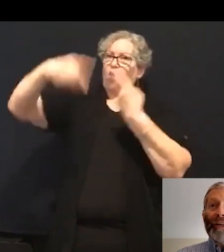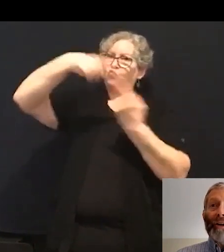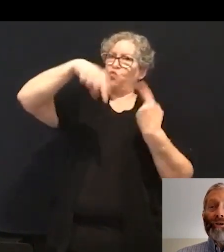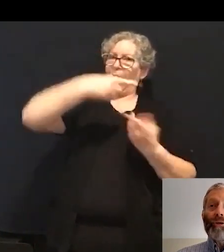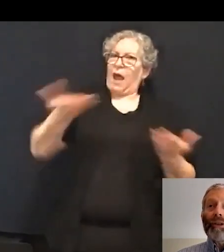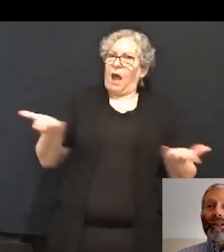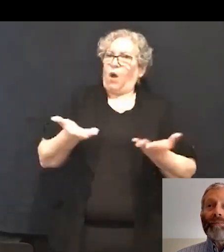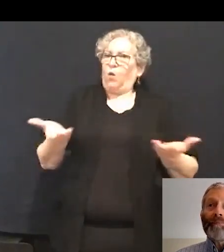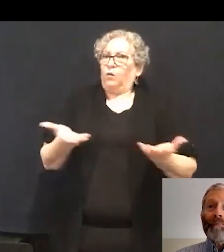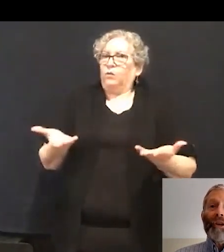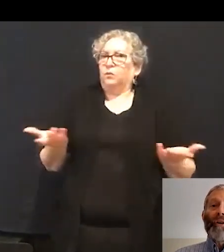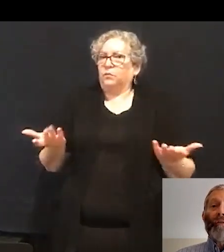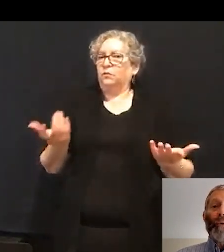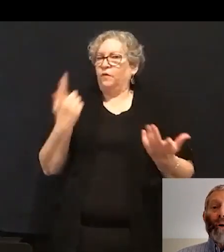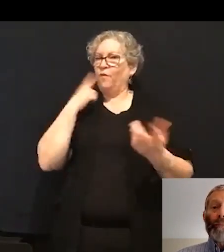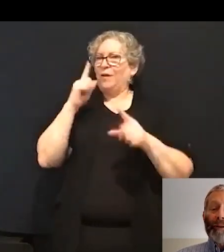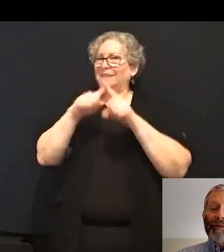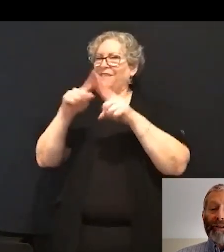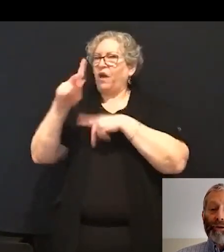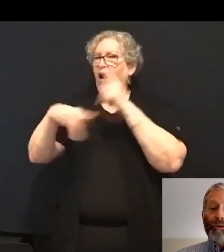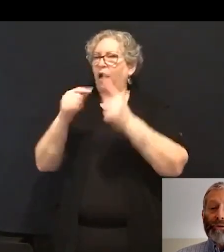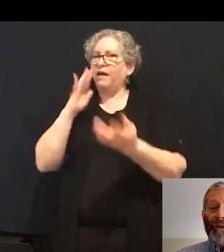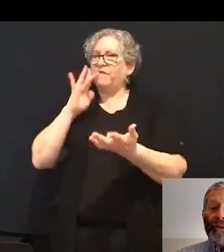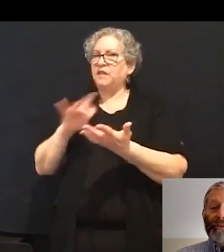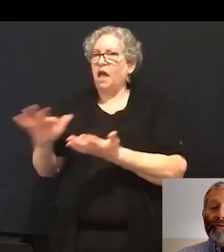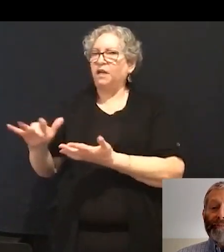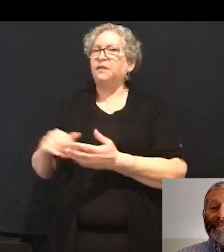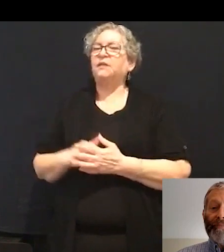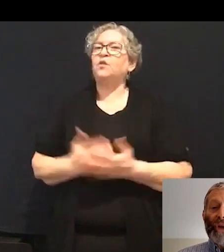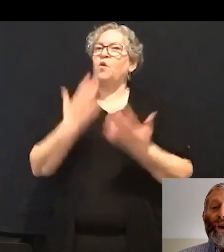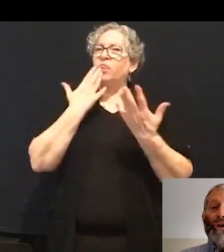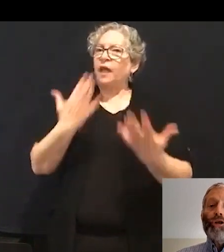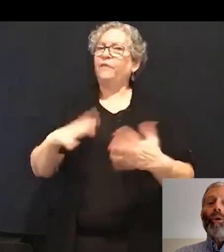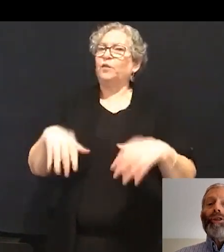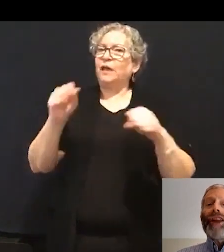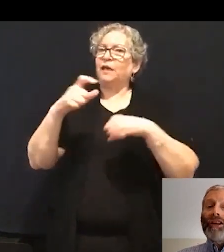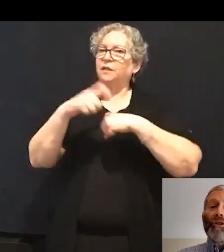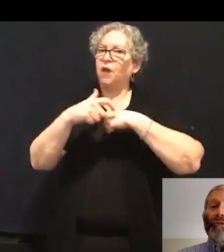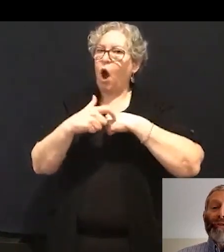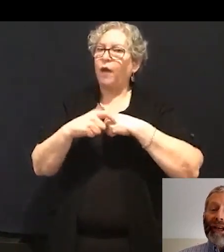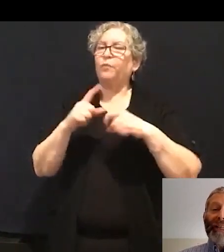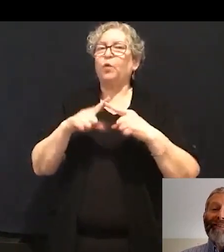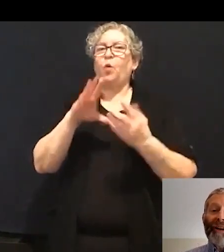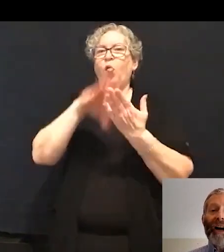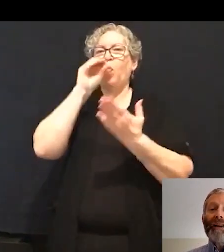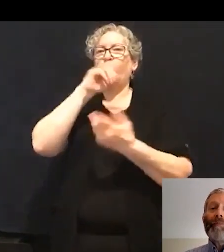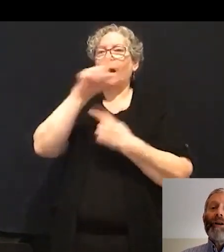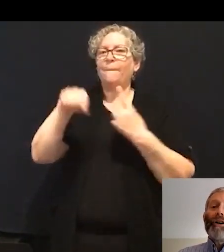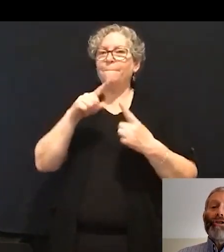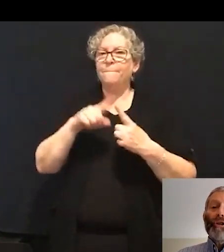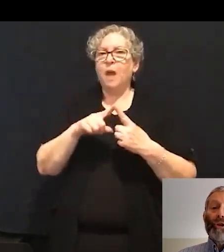screen for potential studies. So thank you for taking time to learn